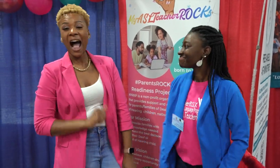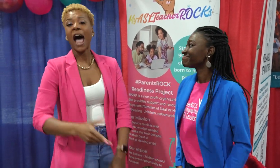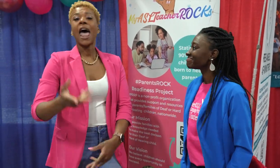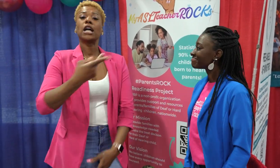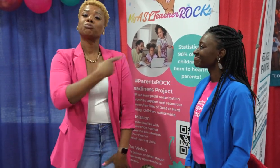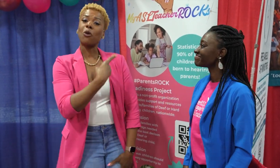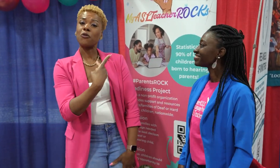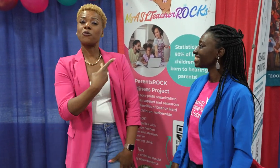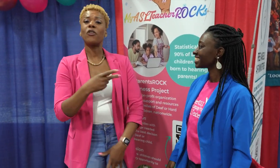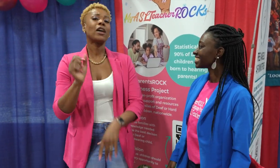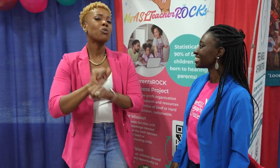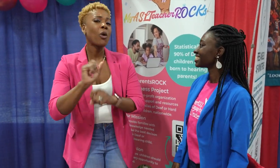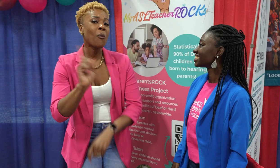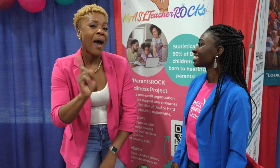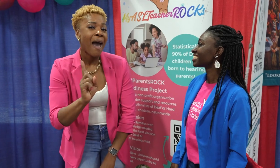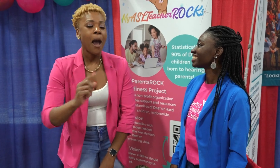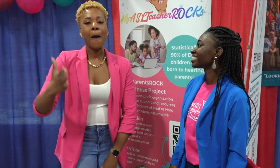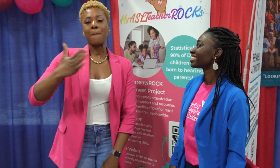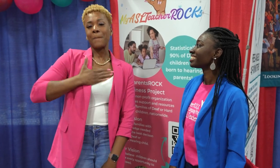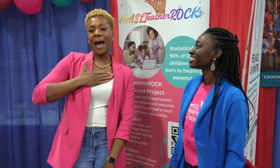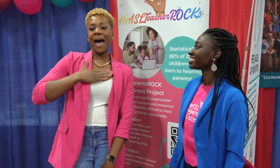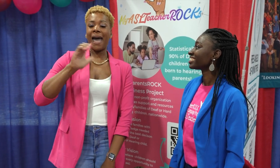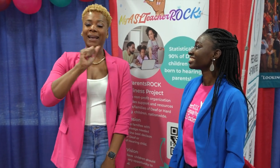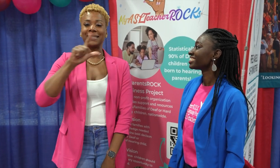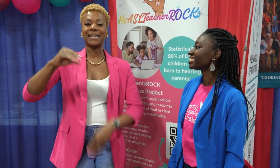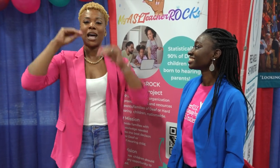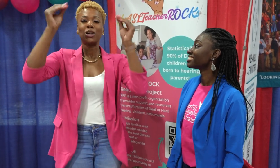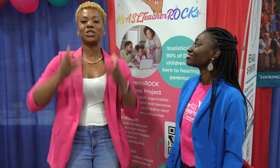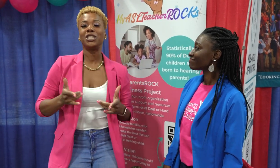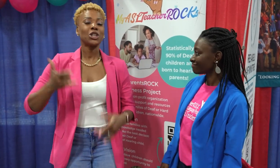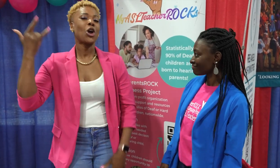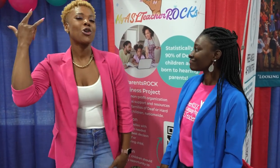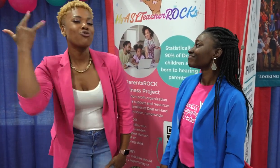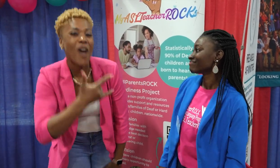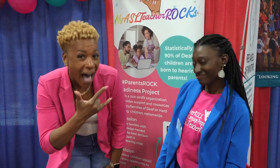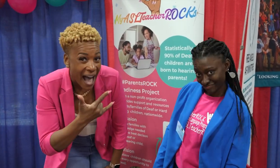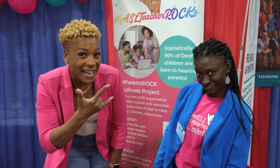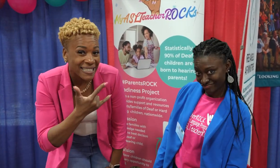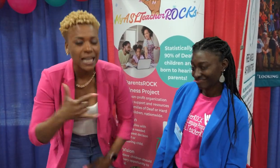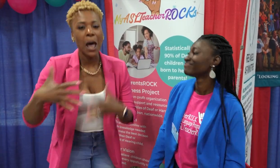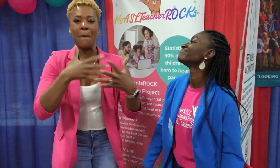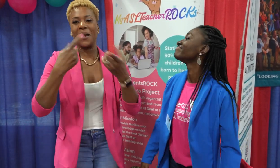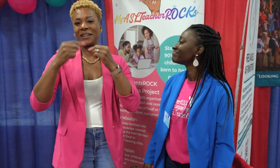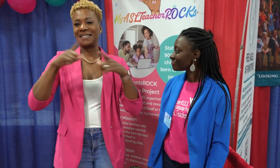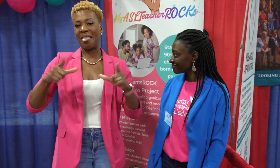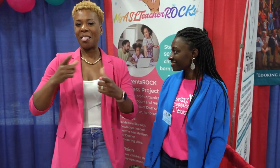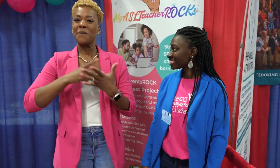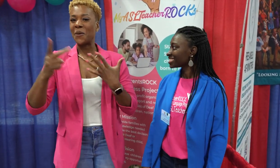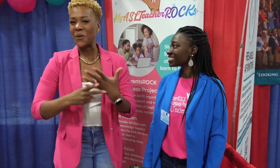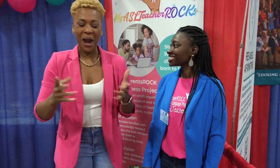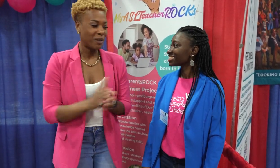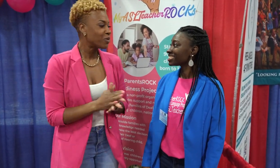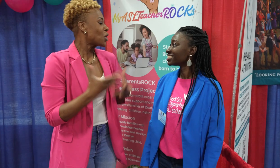We work at MyASLTeacherROCKs, an ASL program!